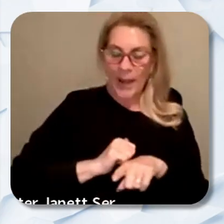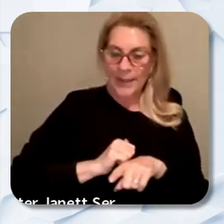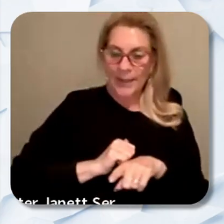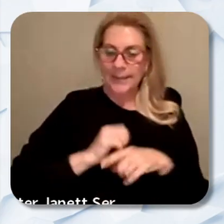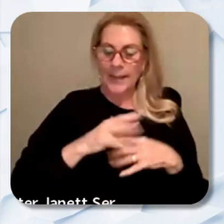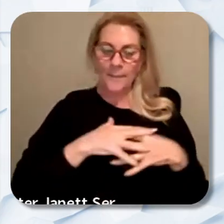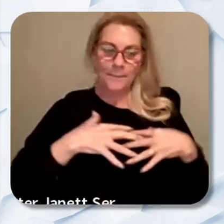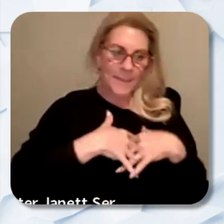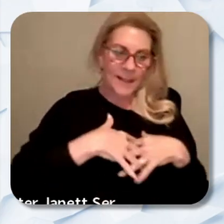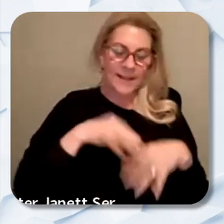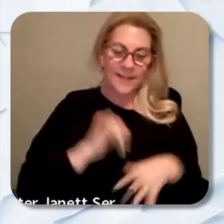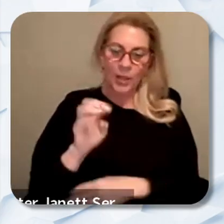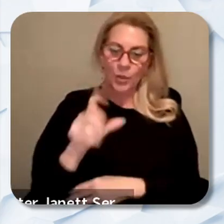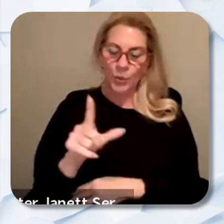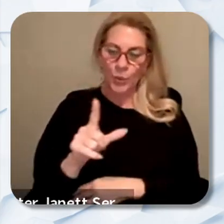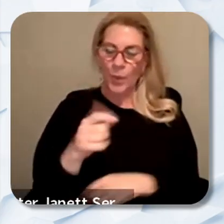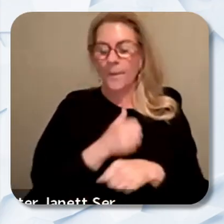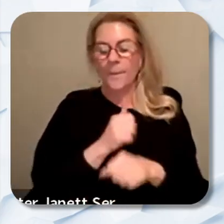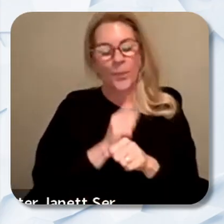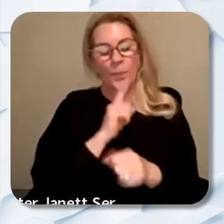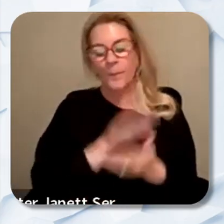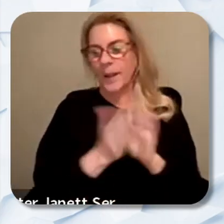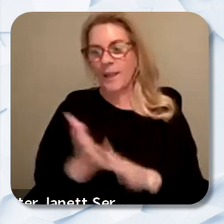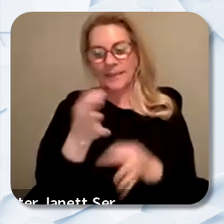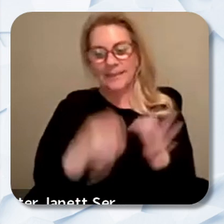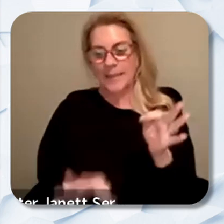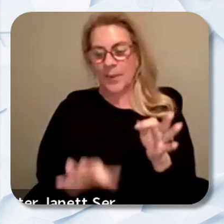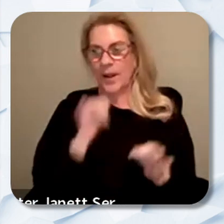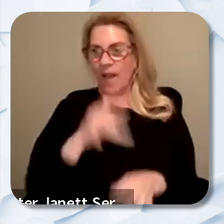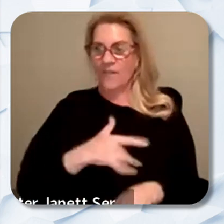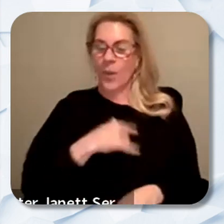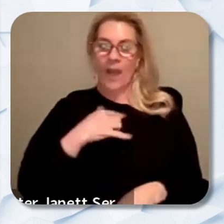makes it really simple to add to the daily routine without feeling we have additional work. Teachers